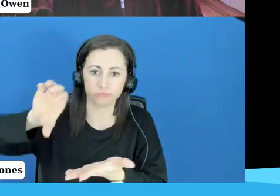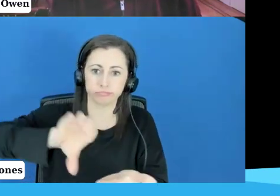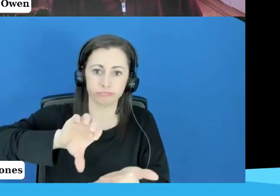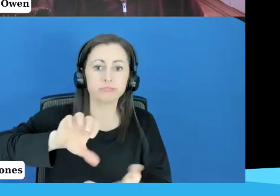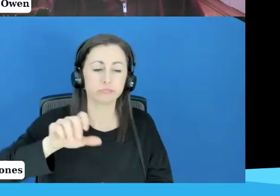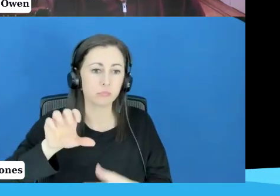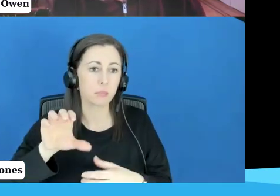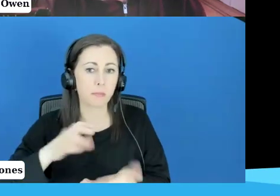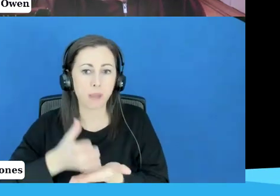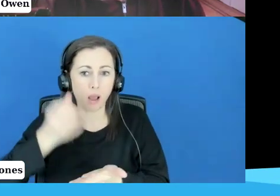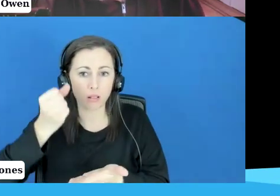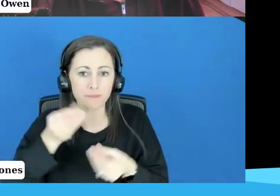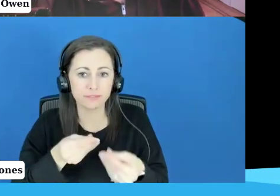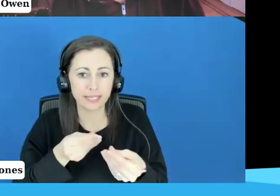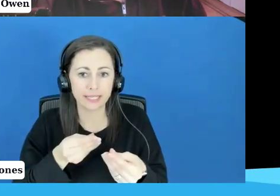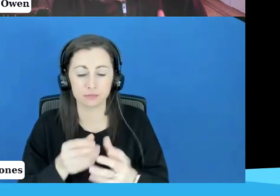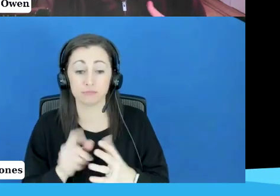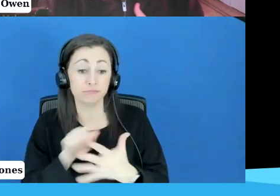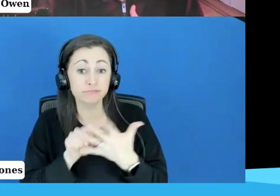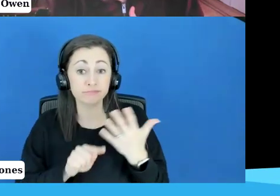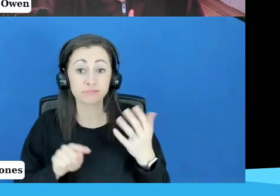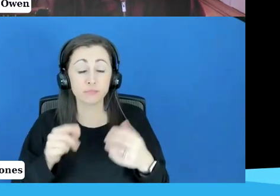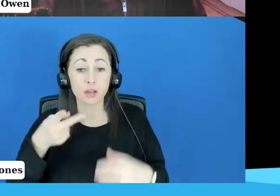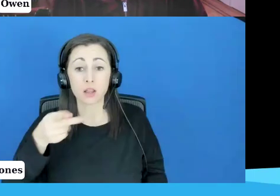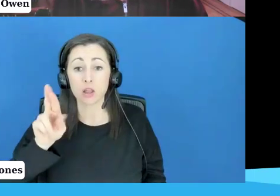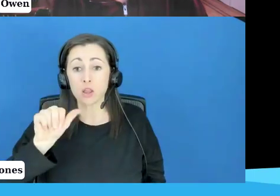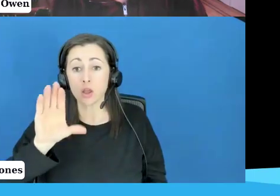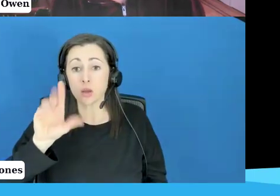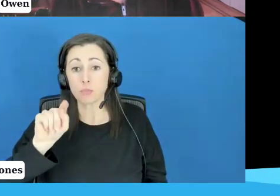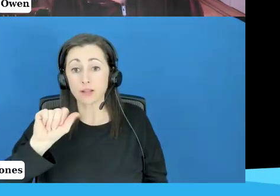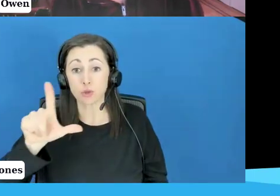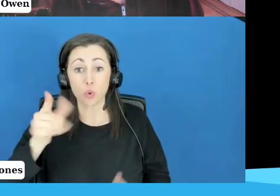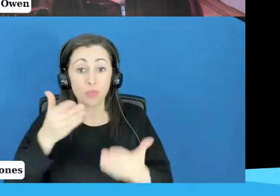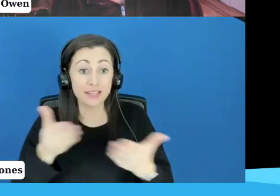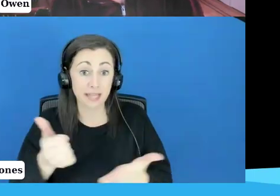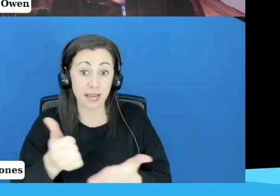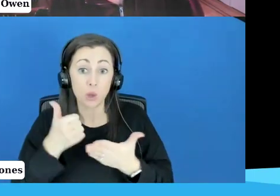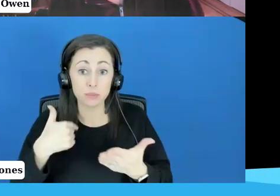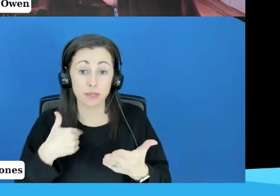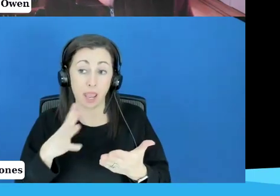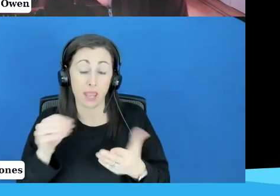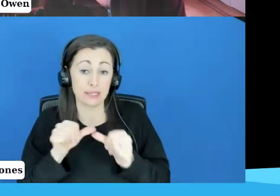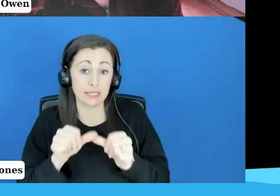Those are some practical things that helped me and continue to help me and in being a parent